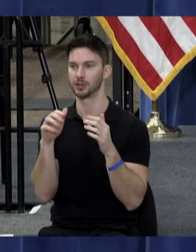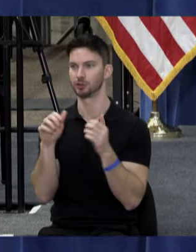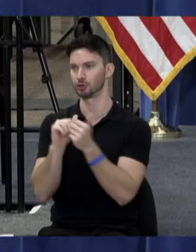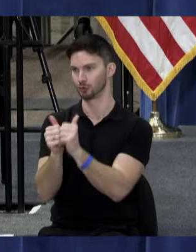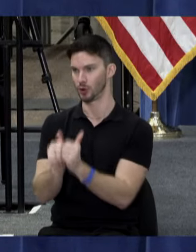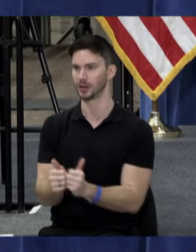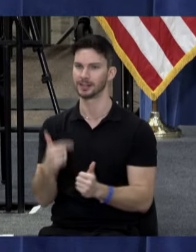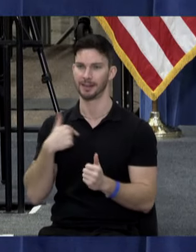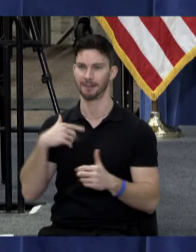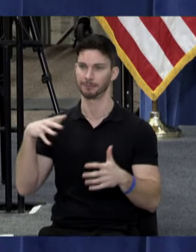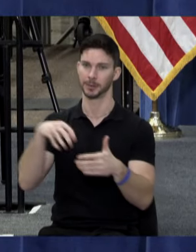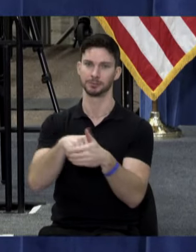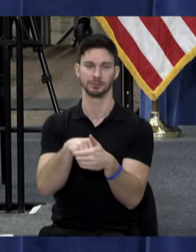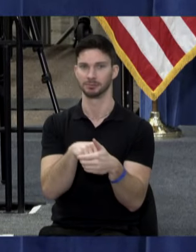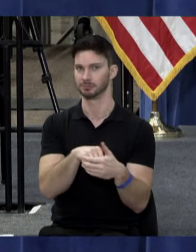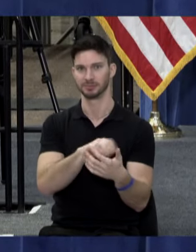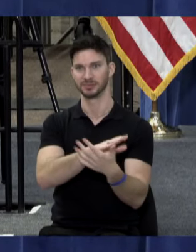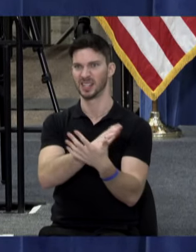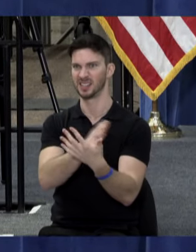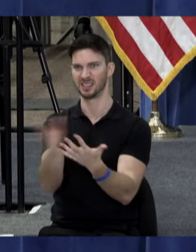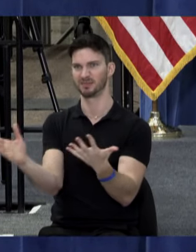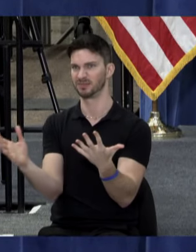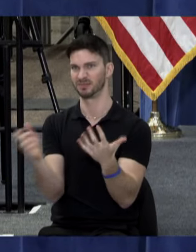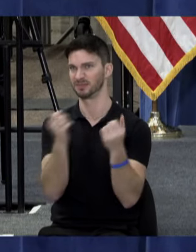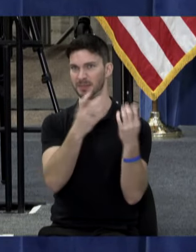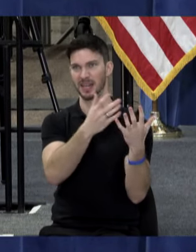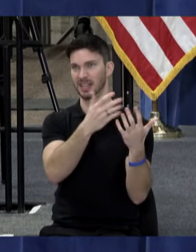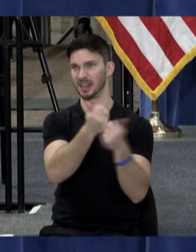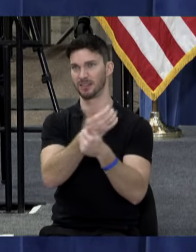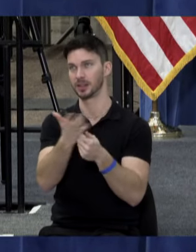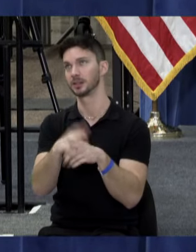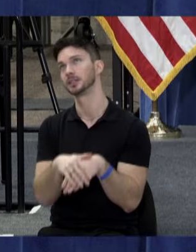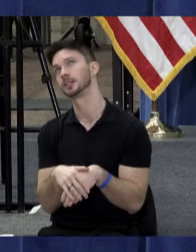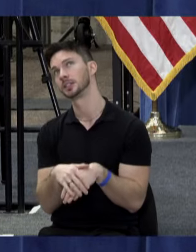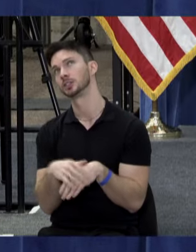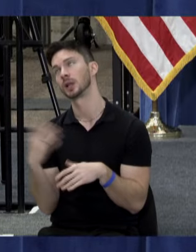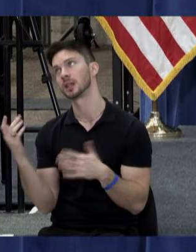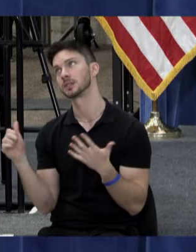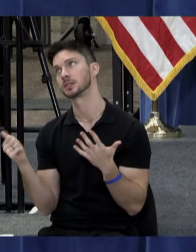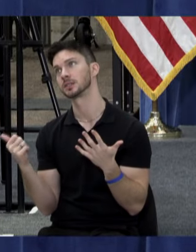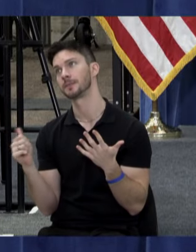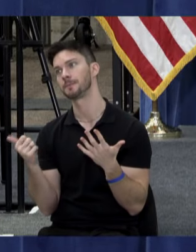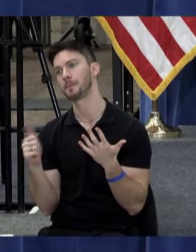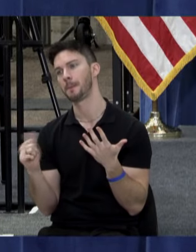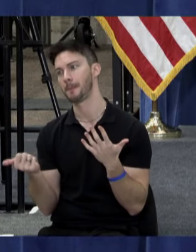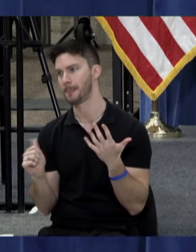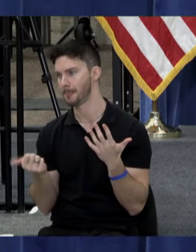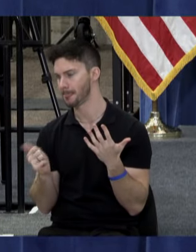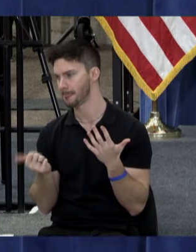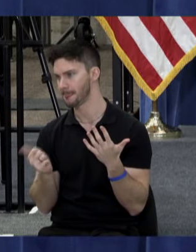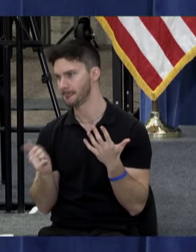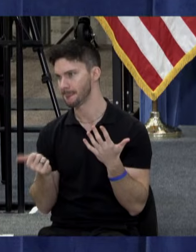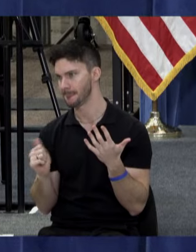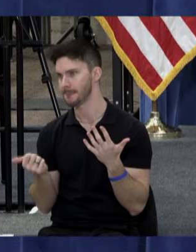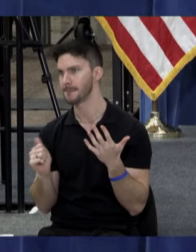and everything. And let's see. Yeah, I got them. \.